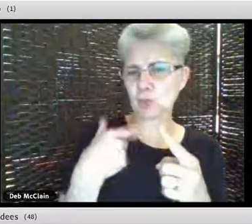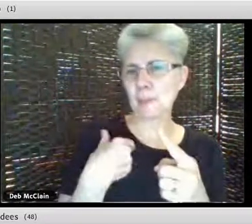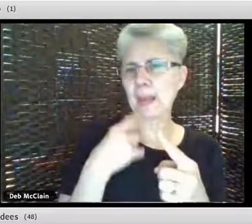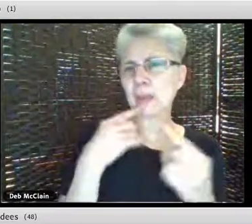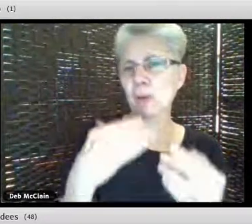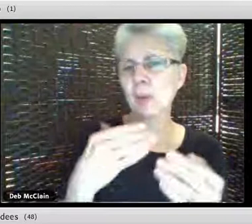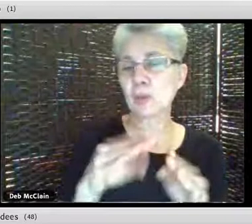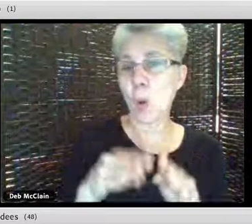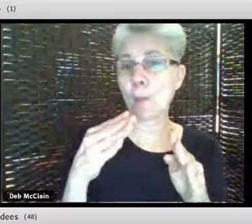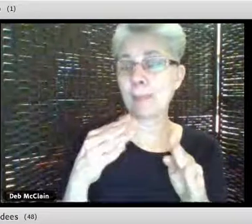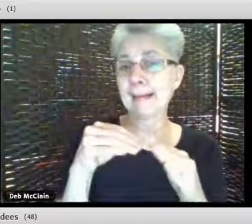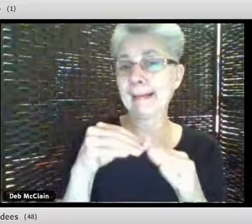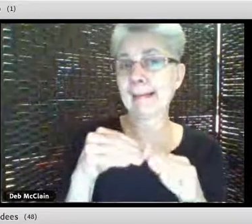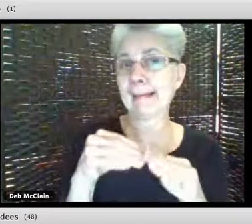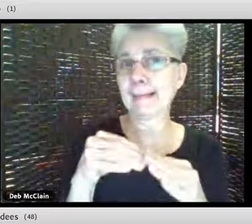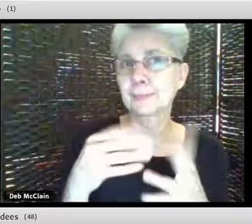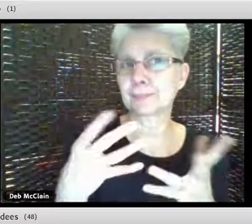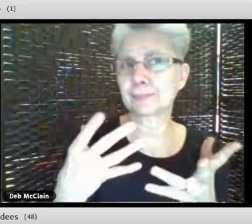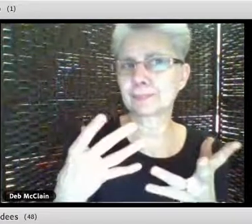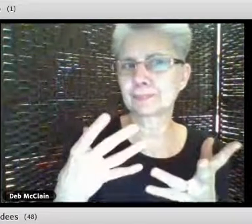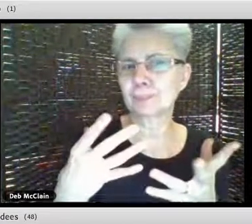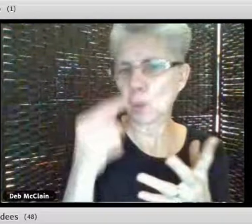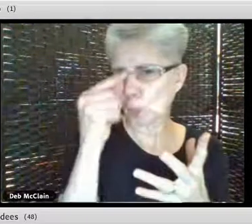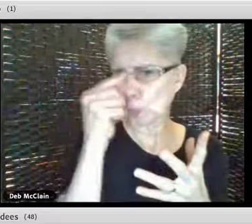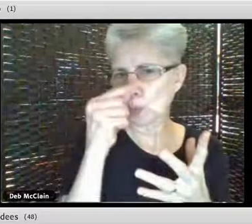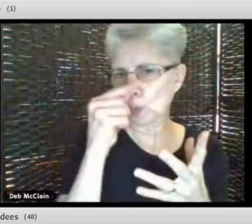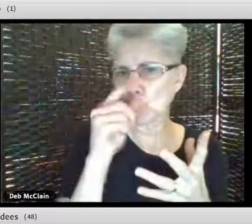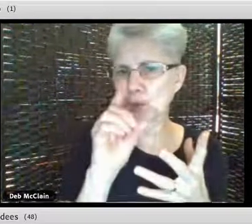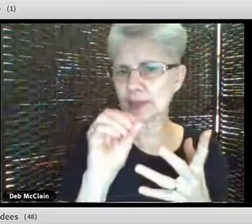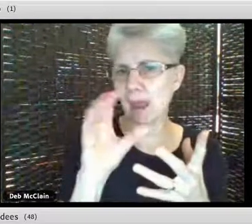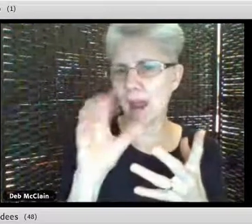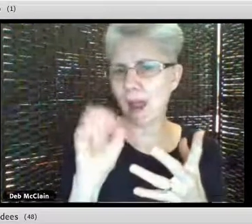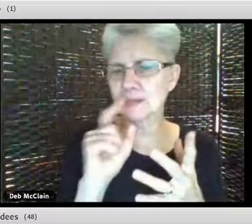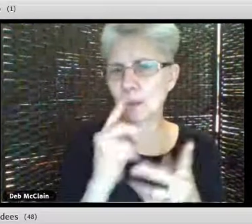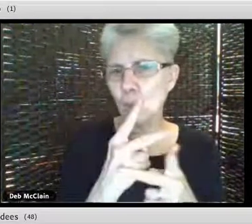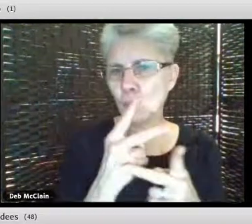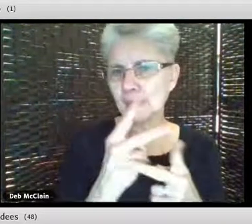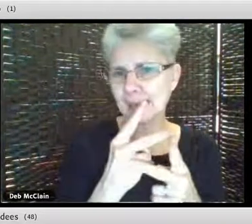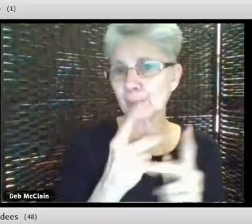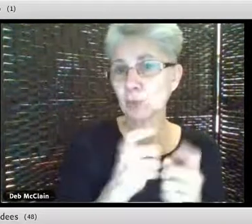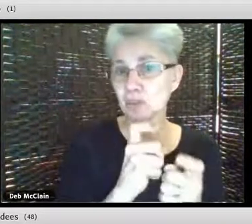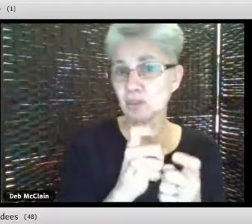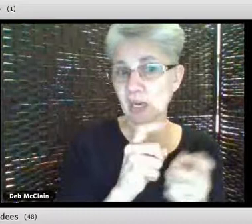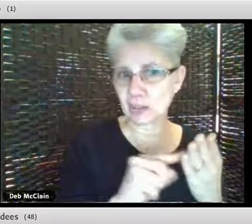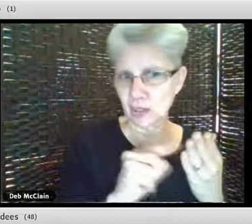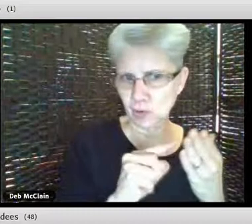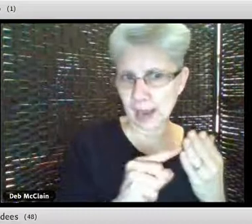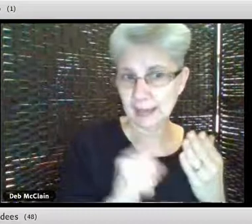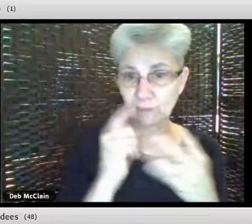The other thing is, if you have a Word doc, and you open it in Google Docs,